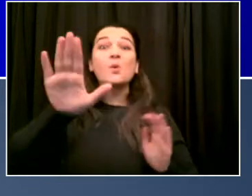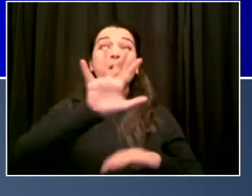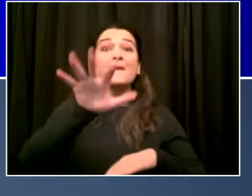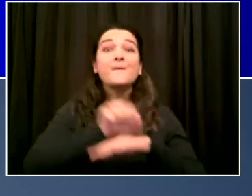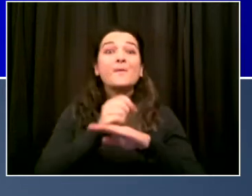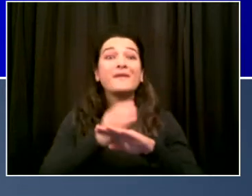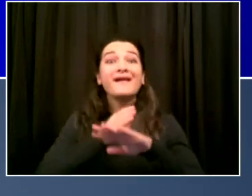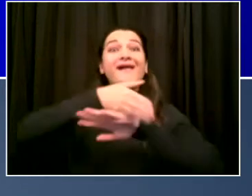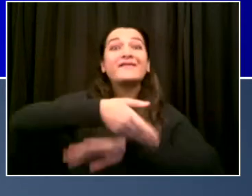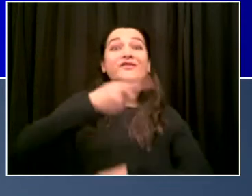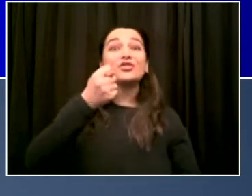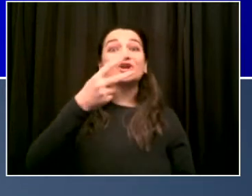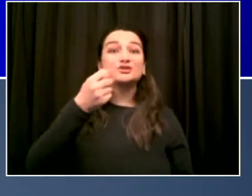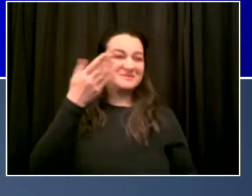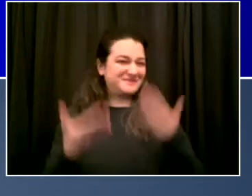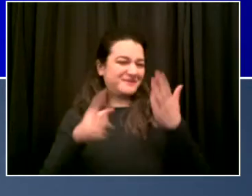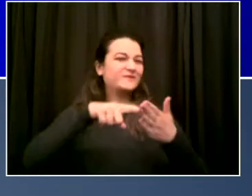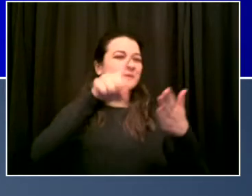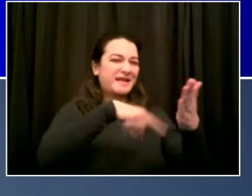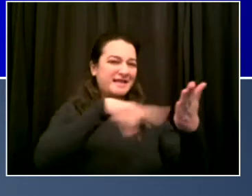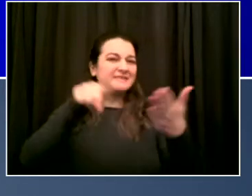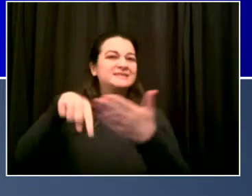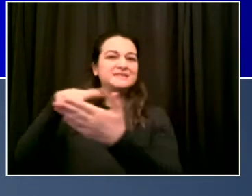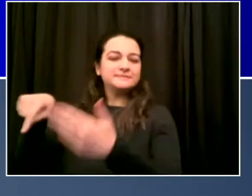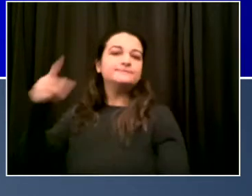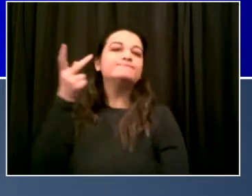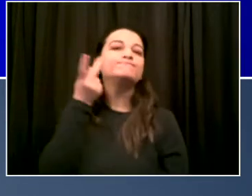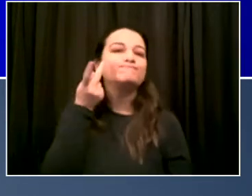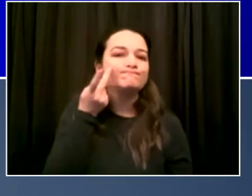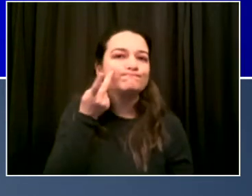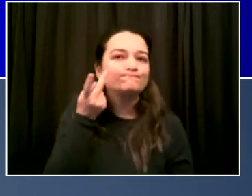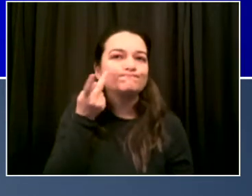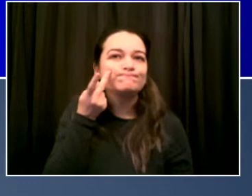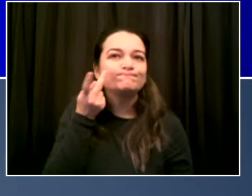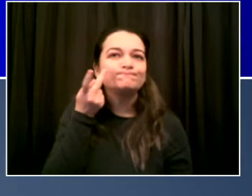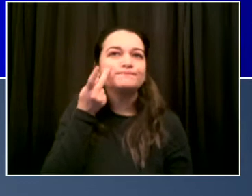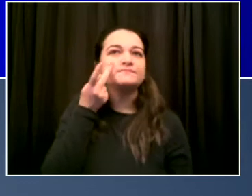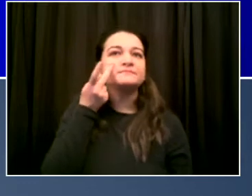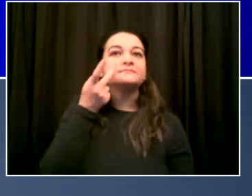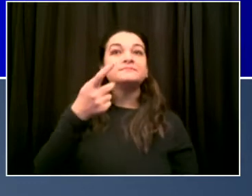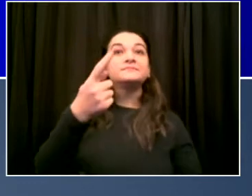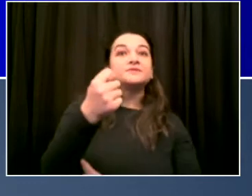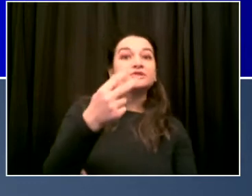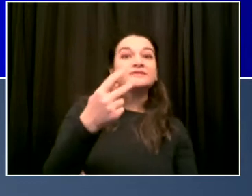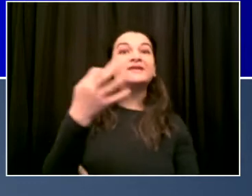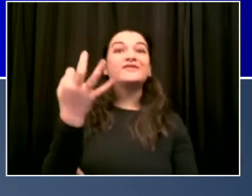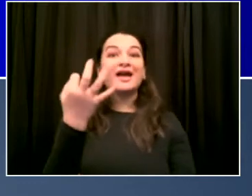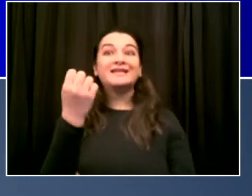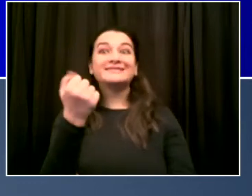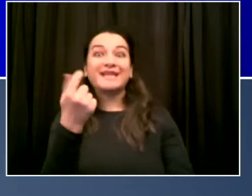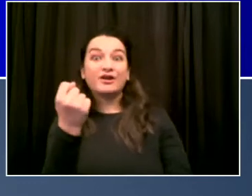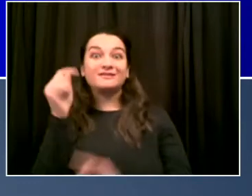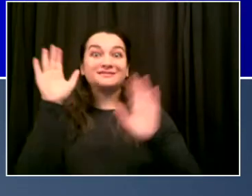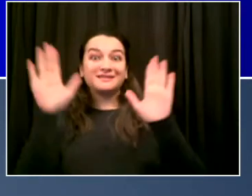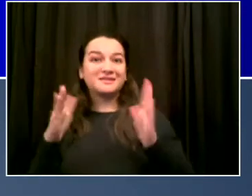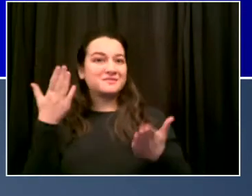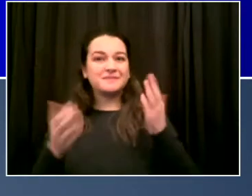APPOINTMENTS AND NO O LONGERER GIVE SHOTS AFTER THURSDAY FOR THE REMAINDER OF THE